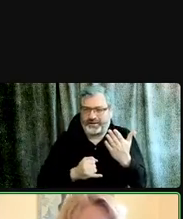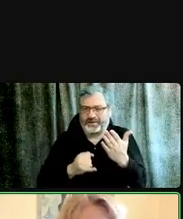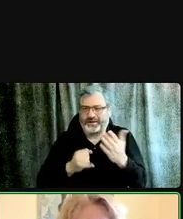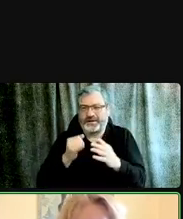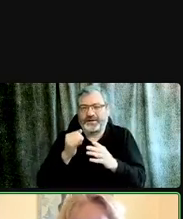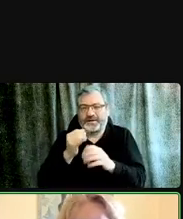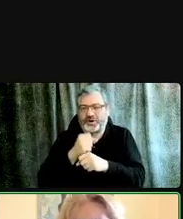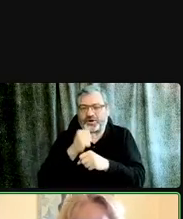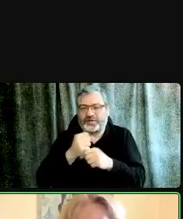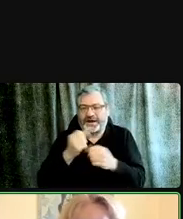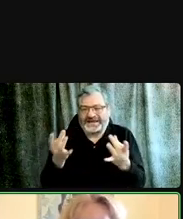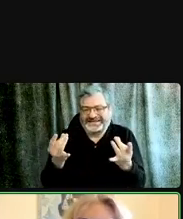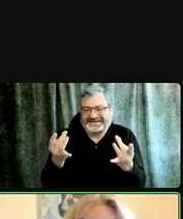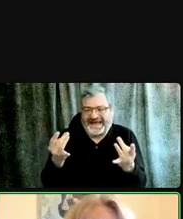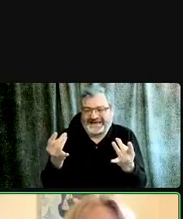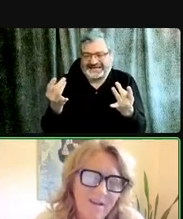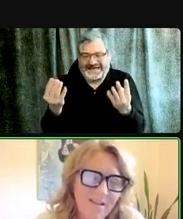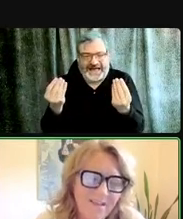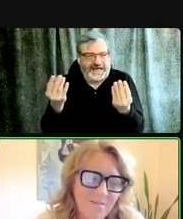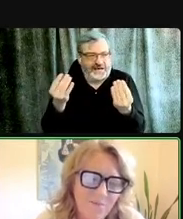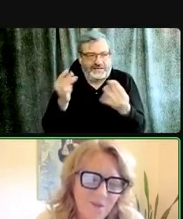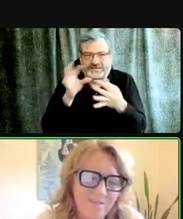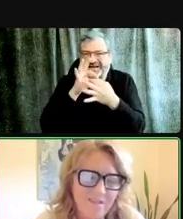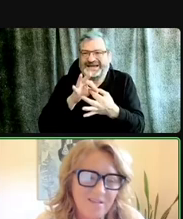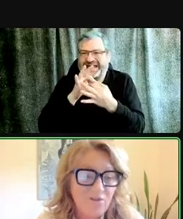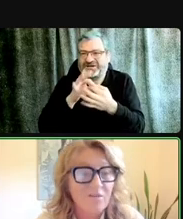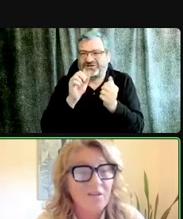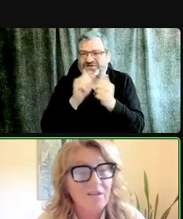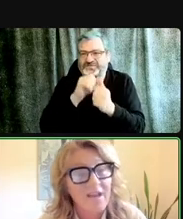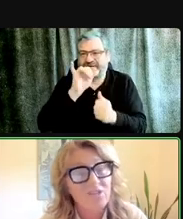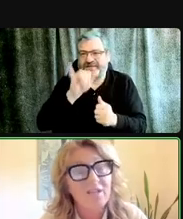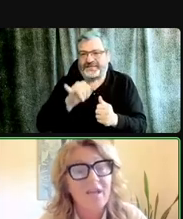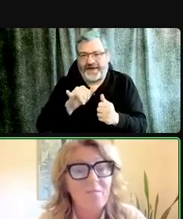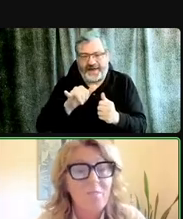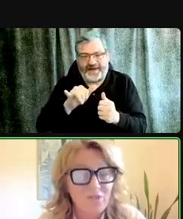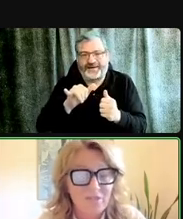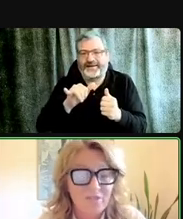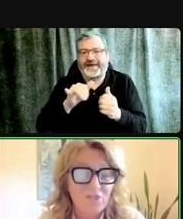into the artwork, and provide an outlet to process your connection and emotions